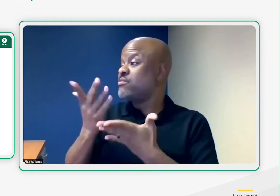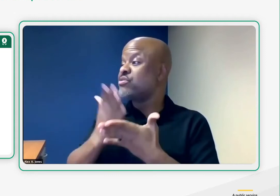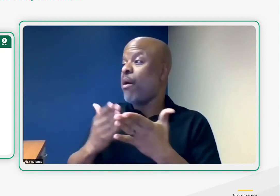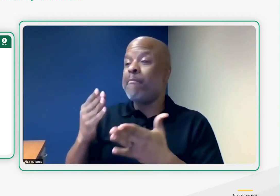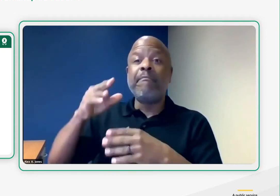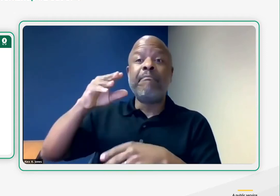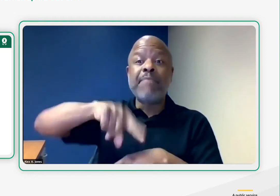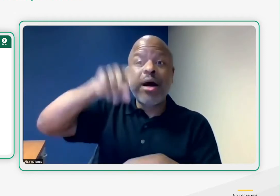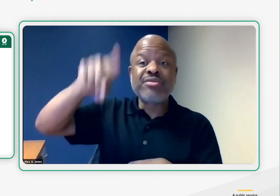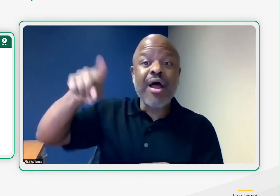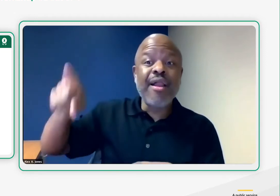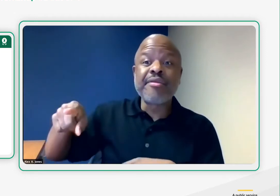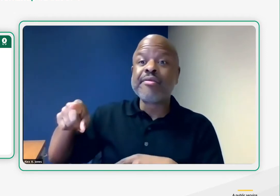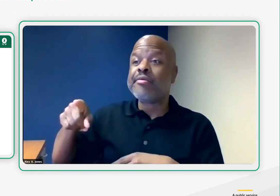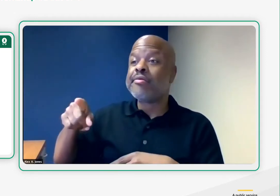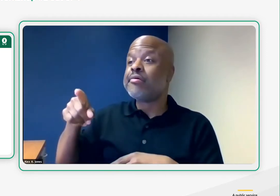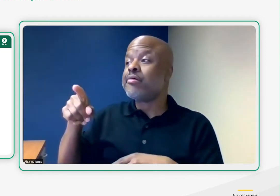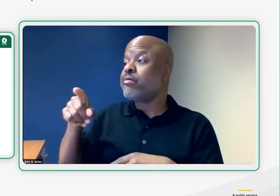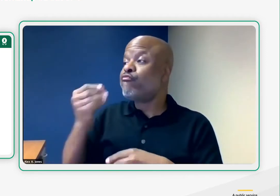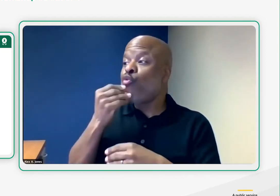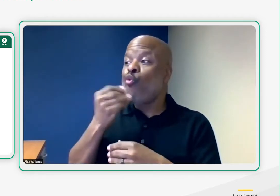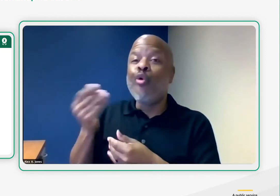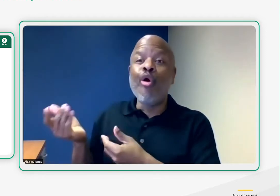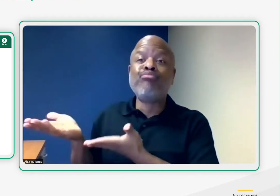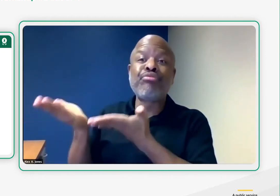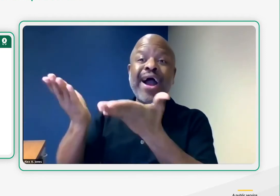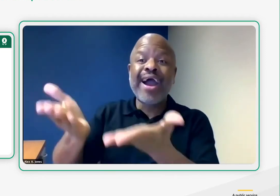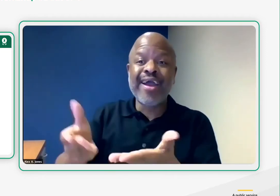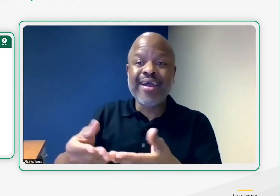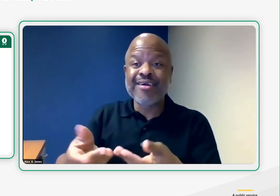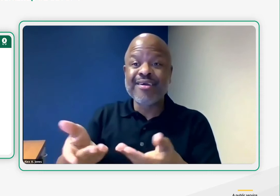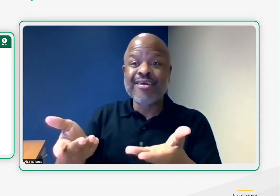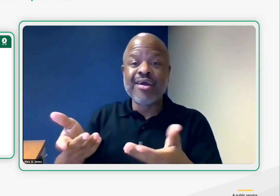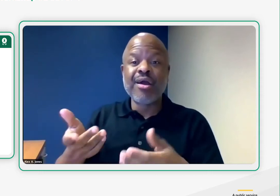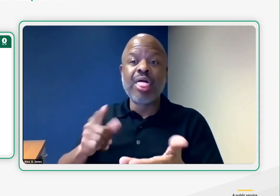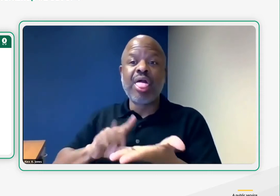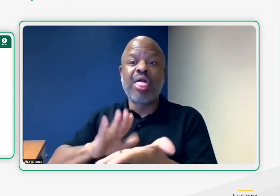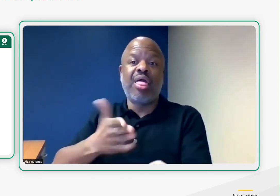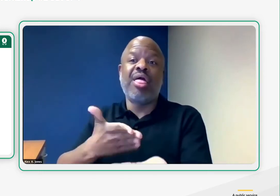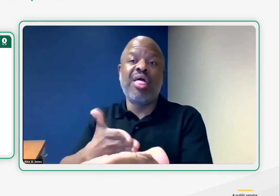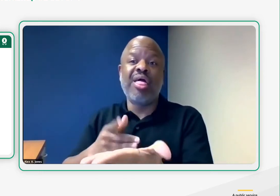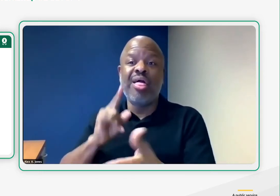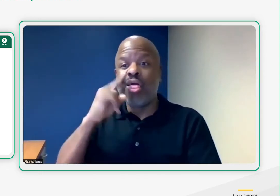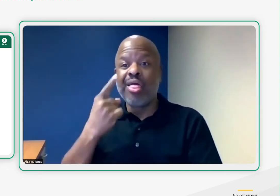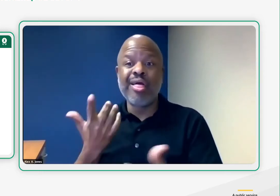“I'm going to buy some McDonald’s, and I'm just going to bring the food home.” Because you're over cooking.